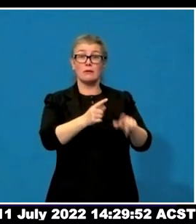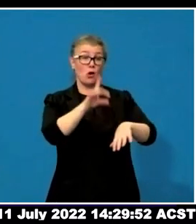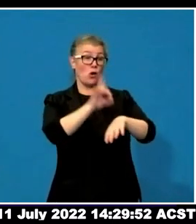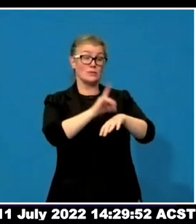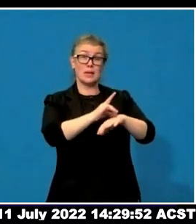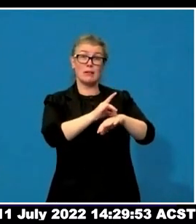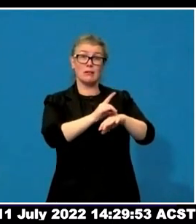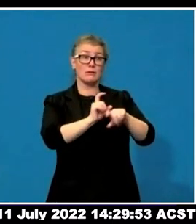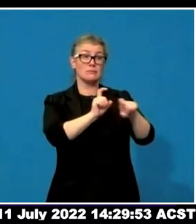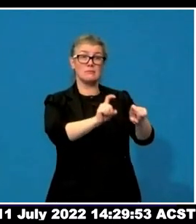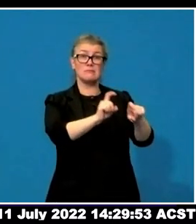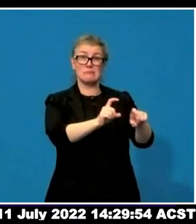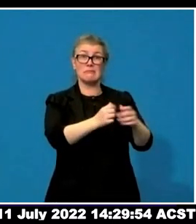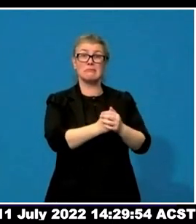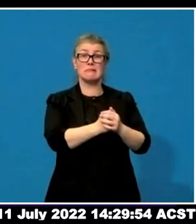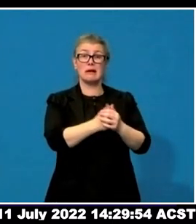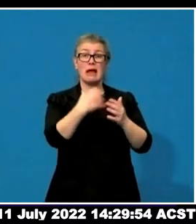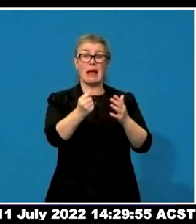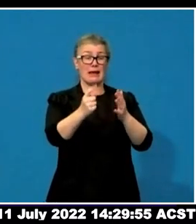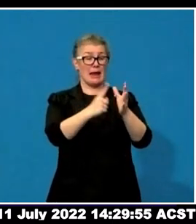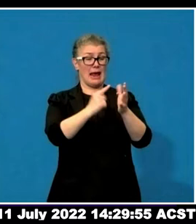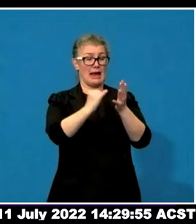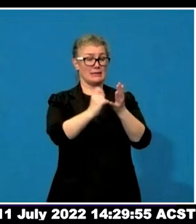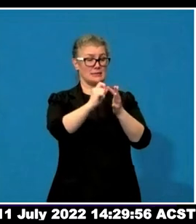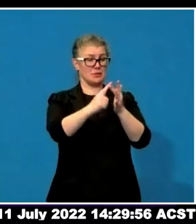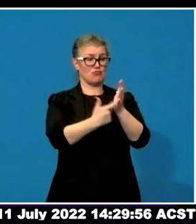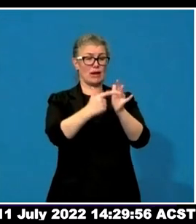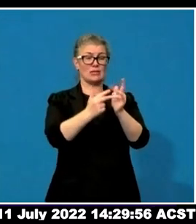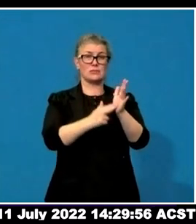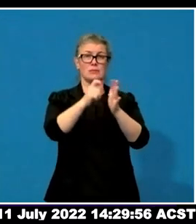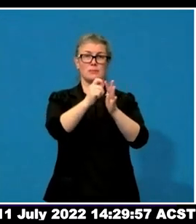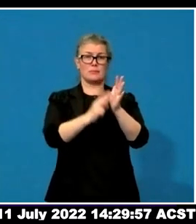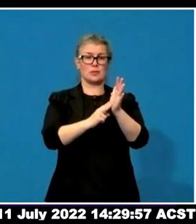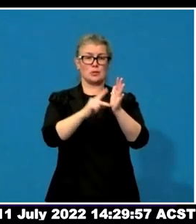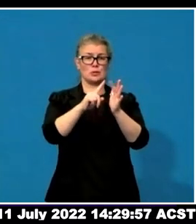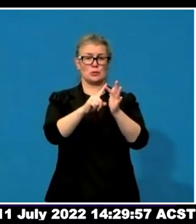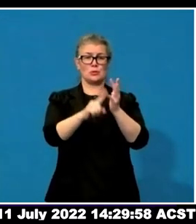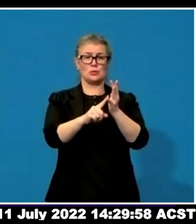He had aspiration pneumonia because of the fact of his dysphasia and him being able to -